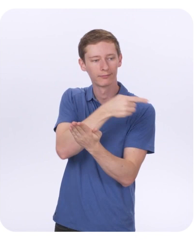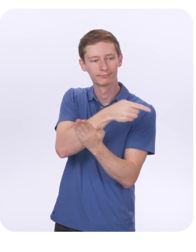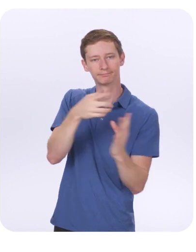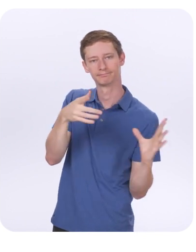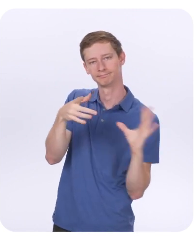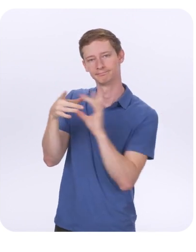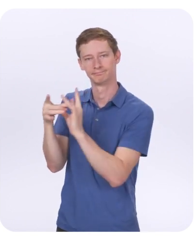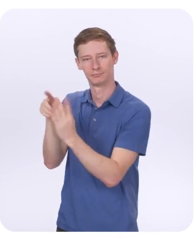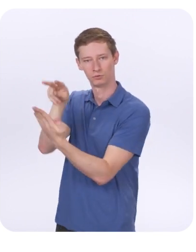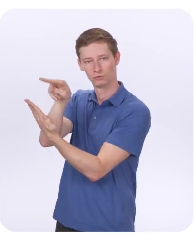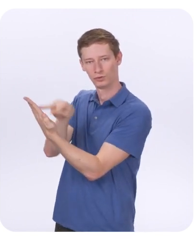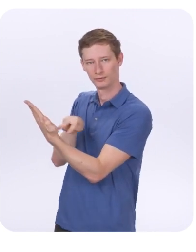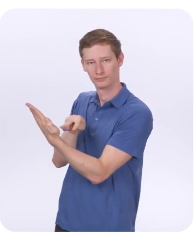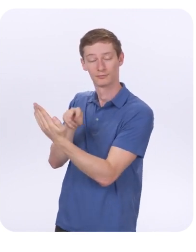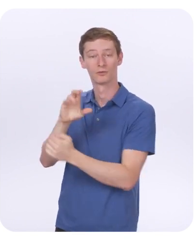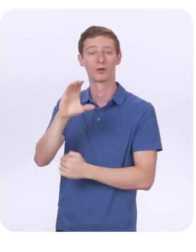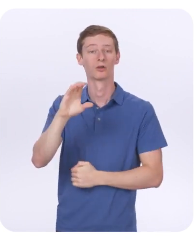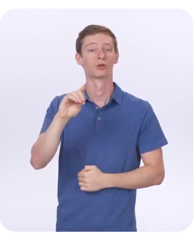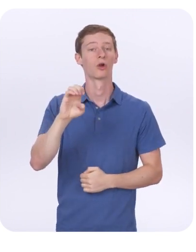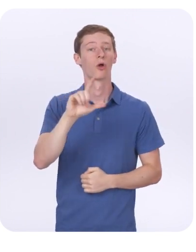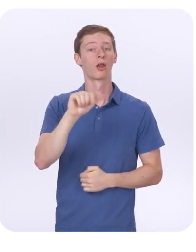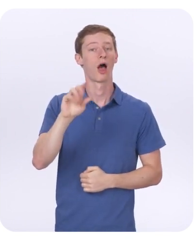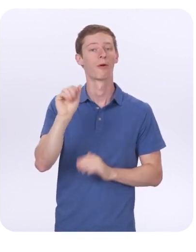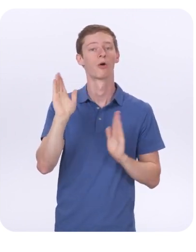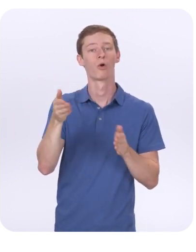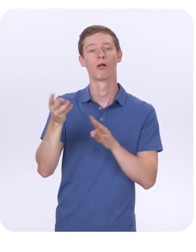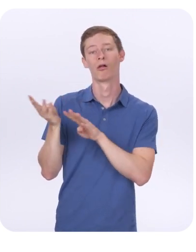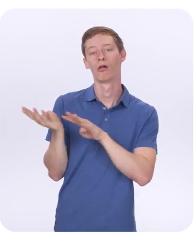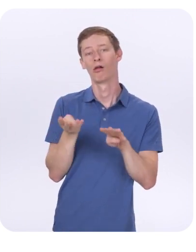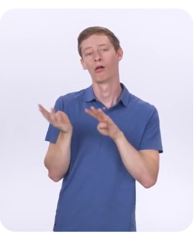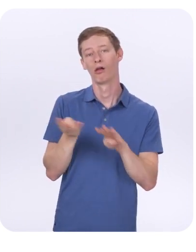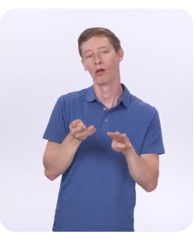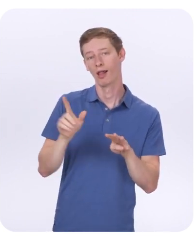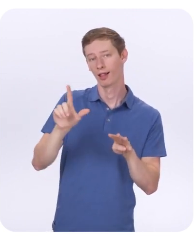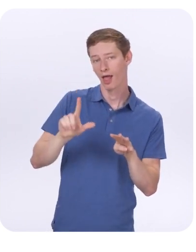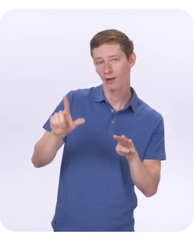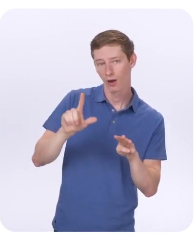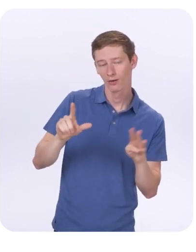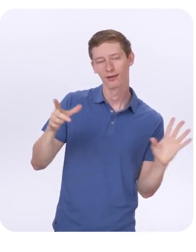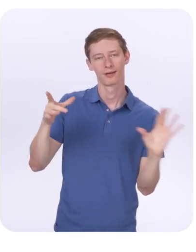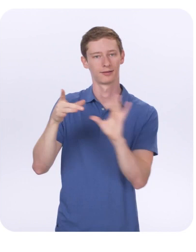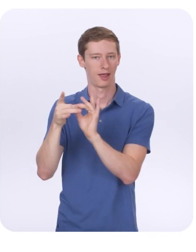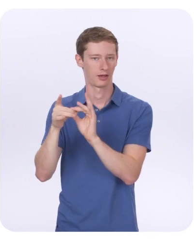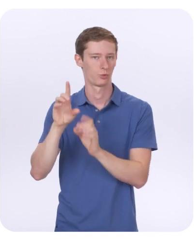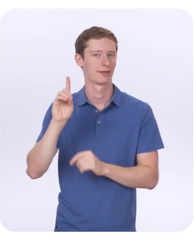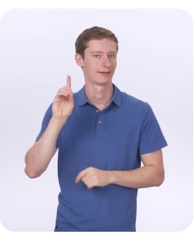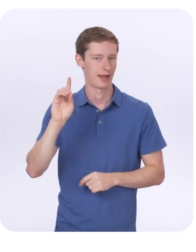And now we prompt to read it into a pandas dataframe to make it easier to work with.